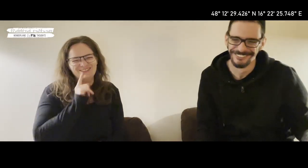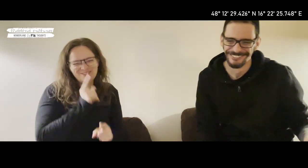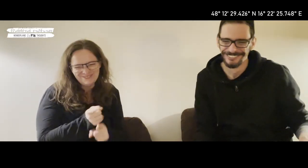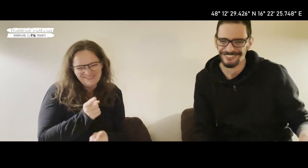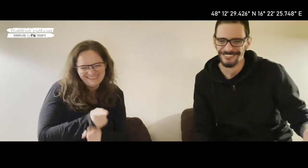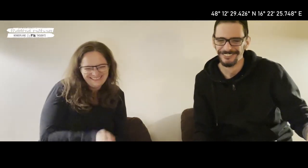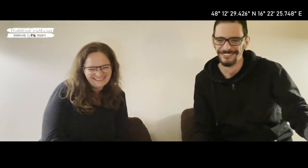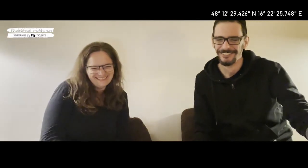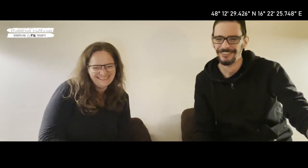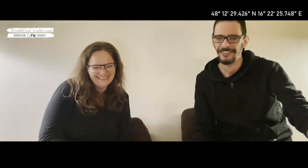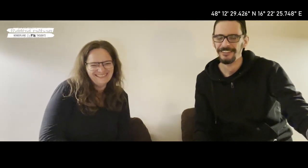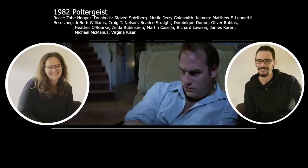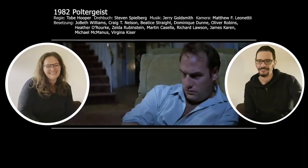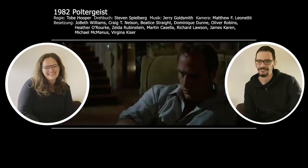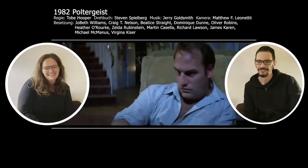I find this really funny.